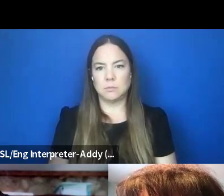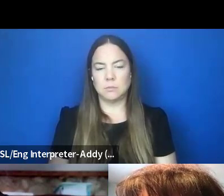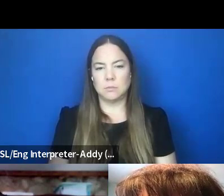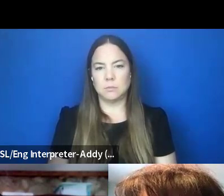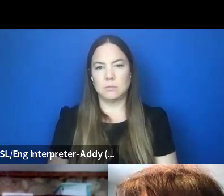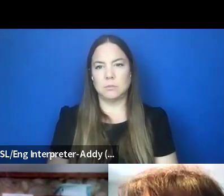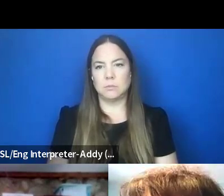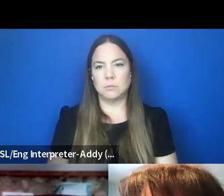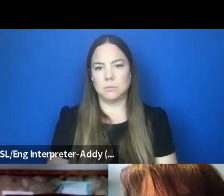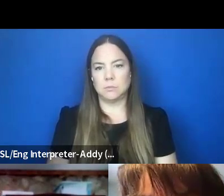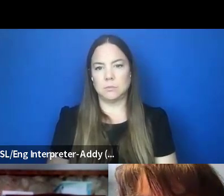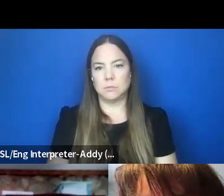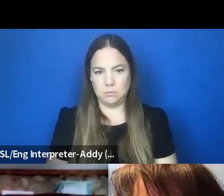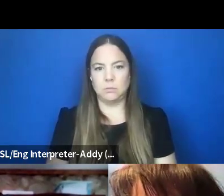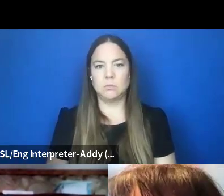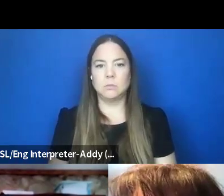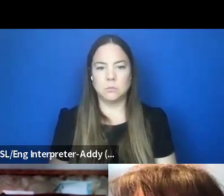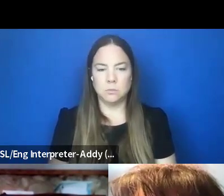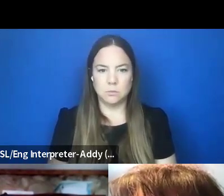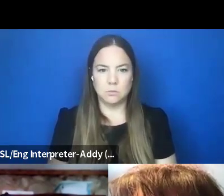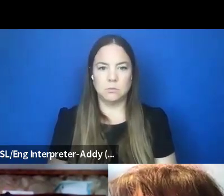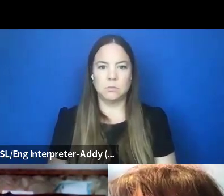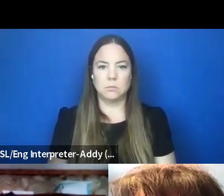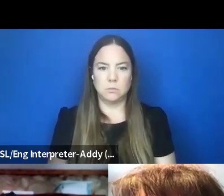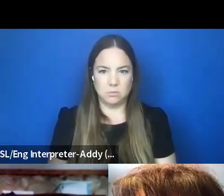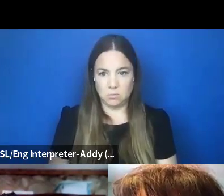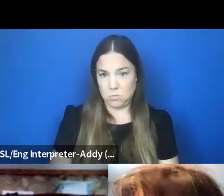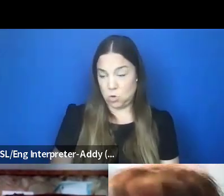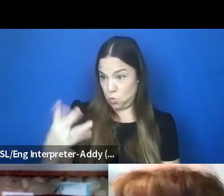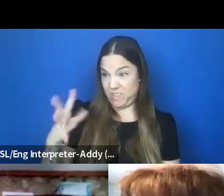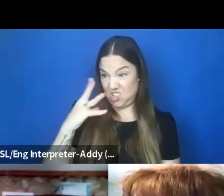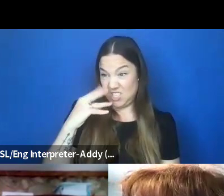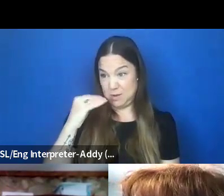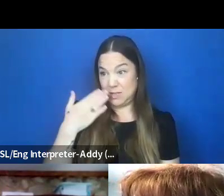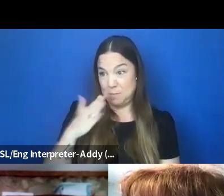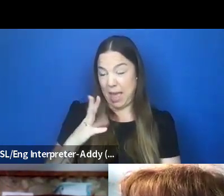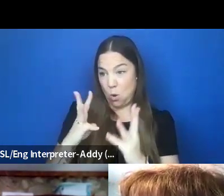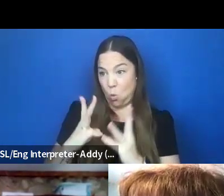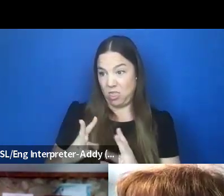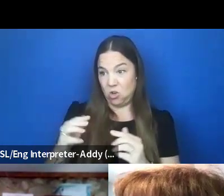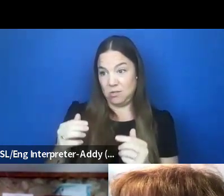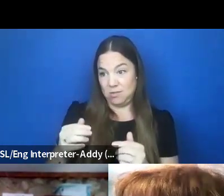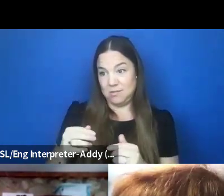Don Dew: It is, and Don Dew: you've had bad weather this year. We've had bad weather. Adeleigh Belyeu: Yeah.